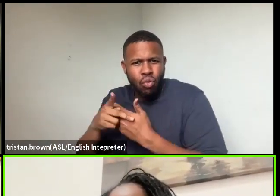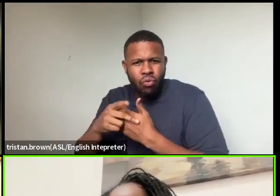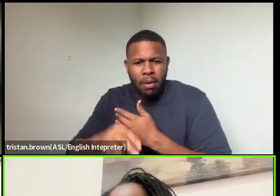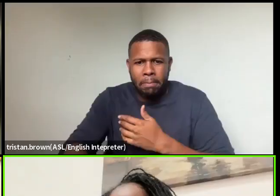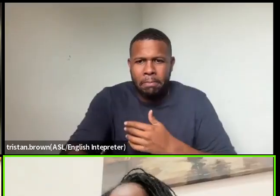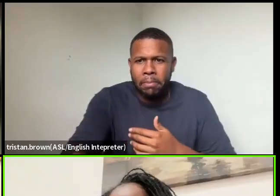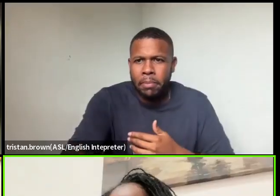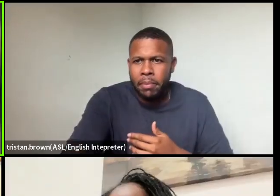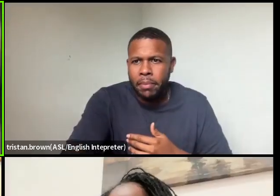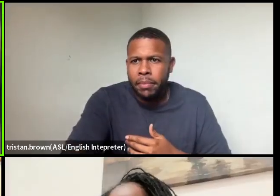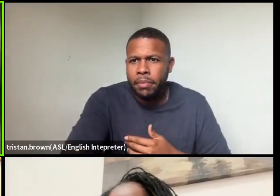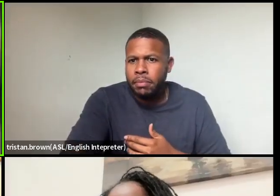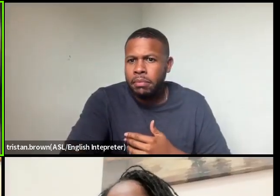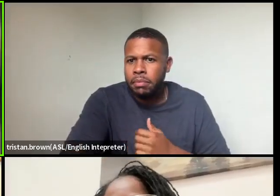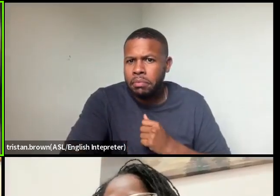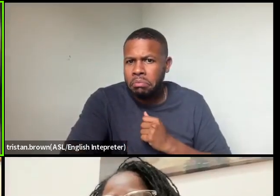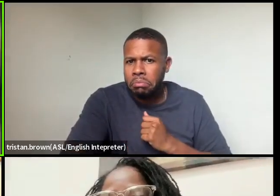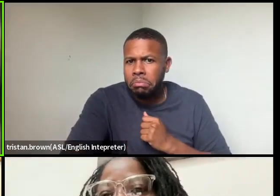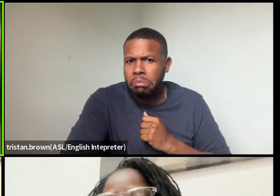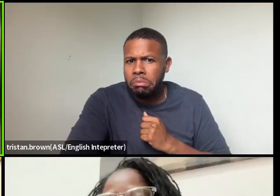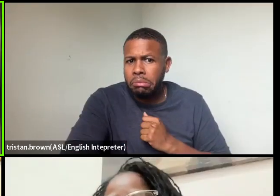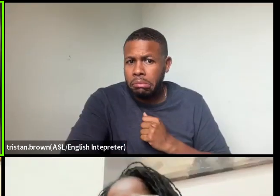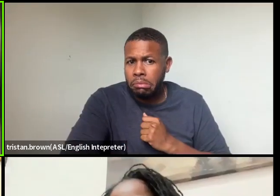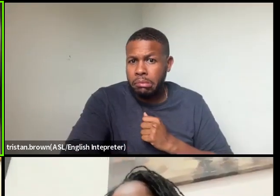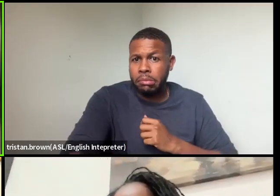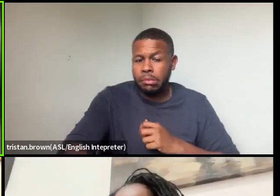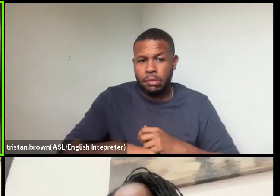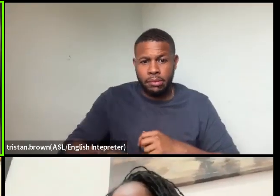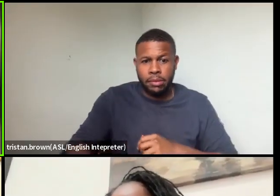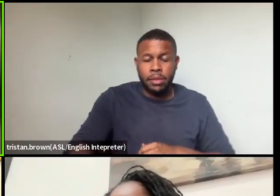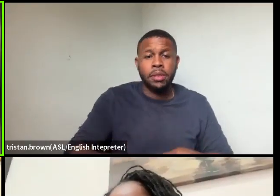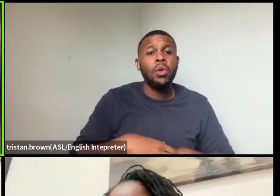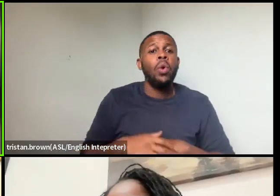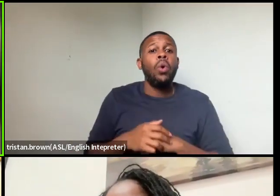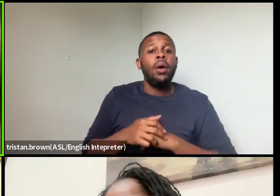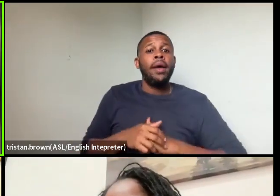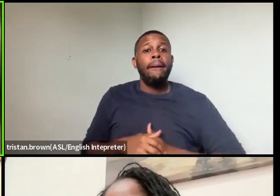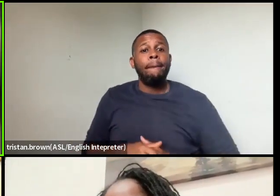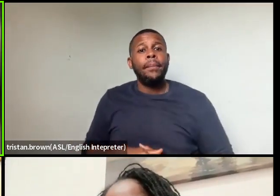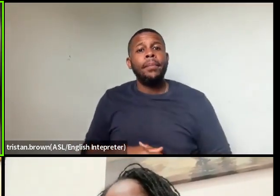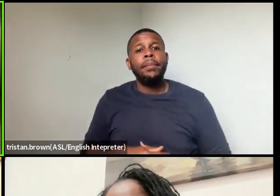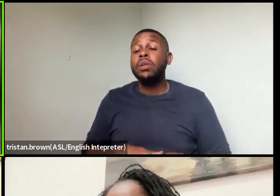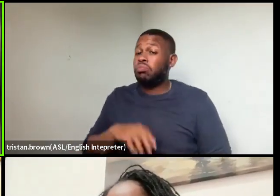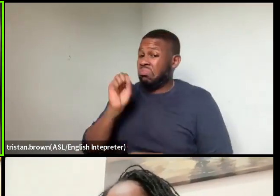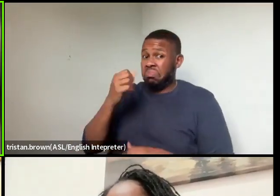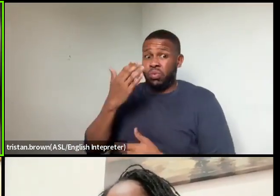tap into that and partner with that, whatever that entity they have? Going on?